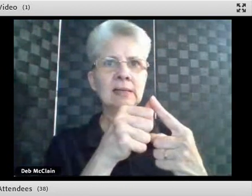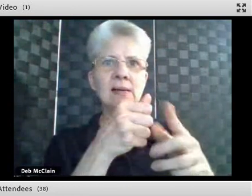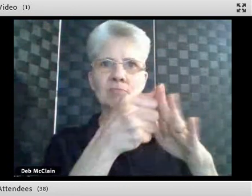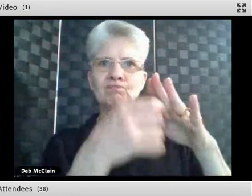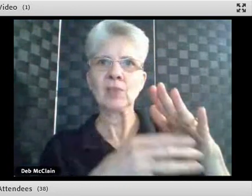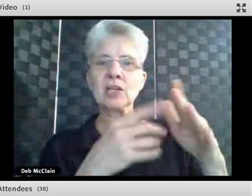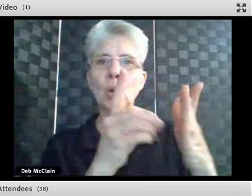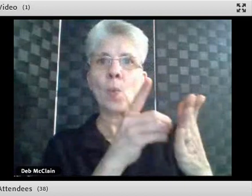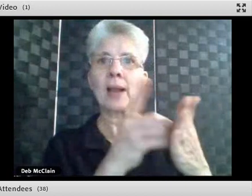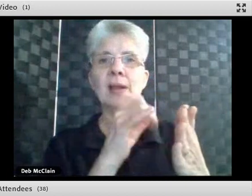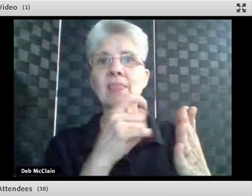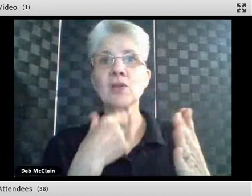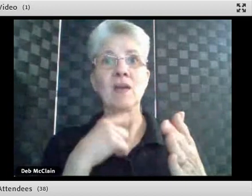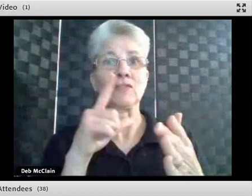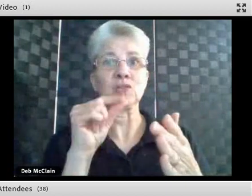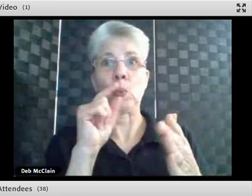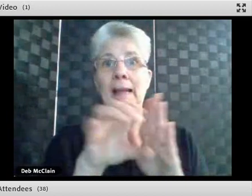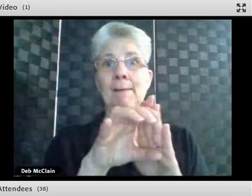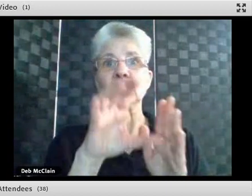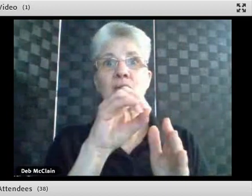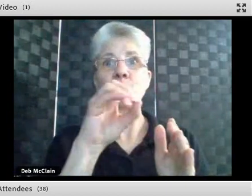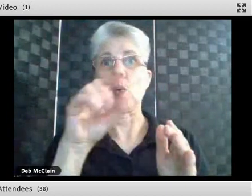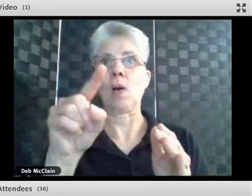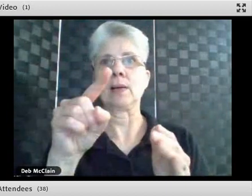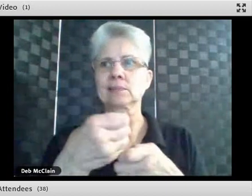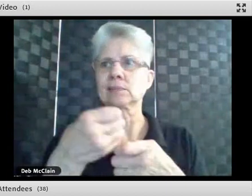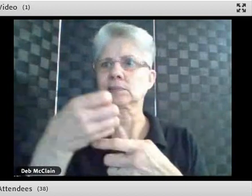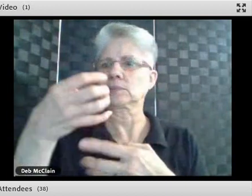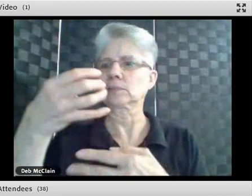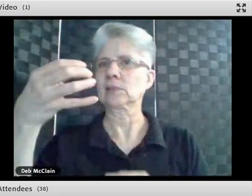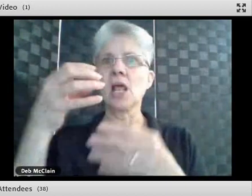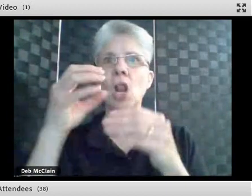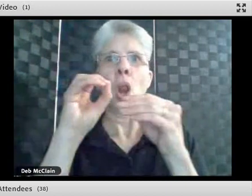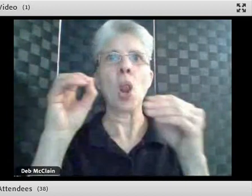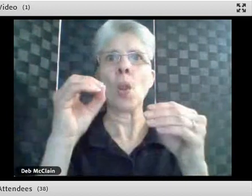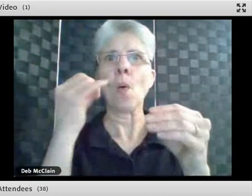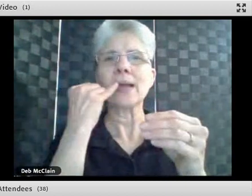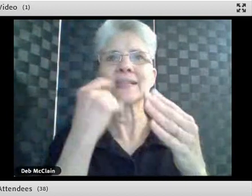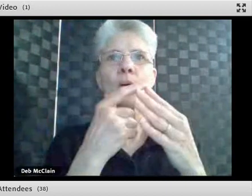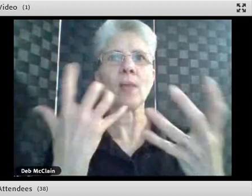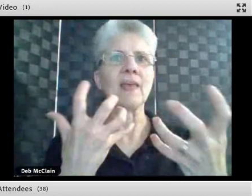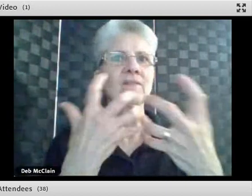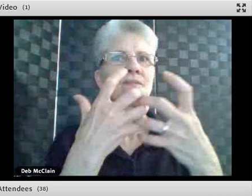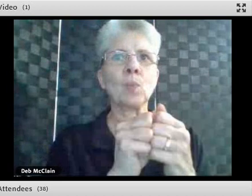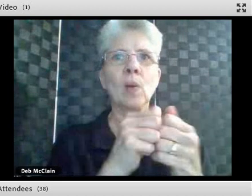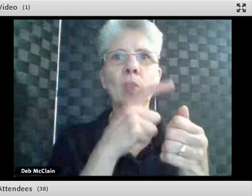and then you'll just have 20 image 001s that have no parent. And you have no idea what they all are.